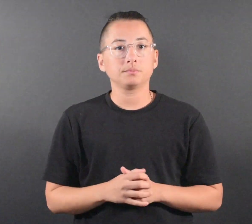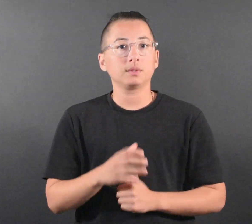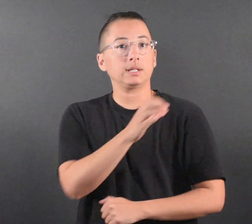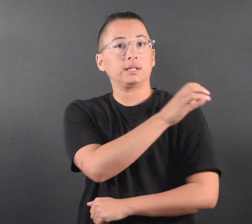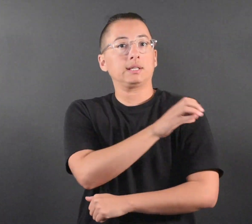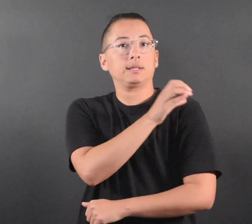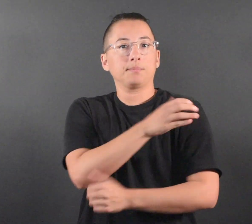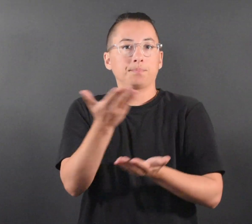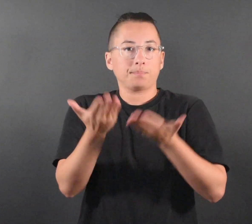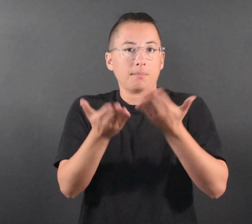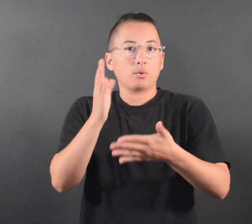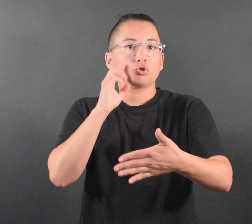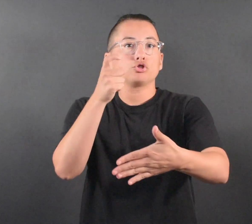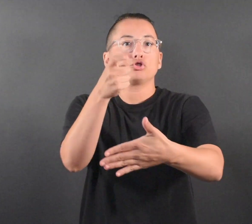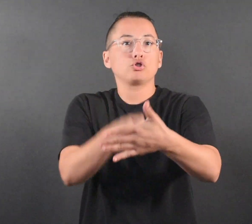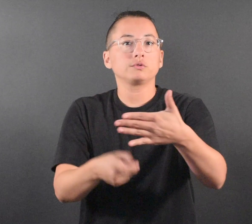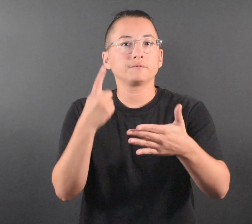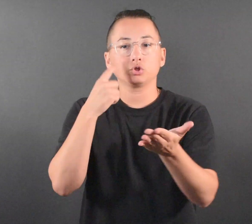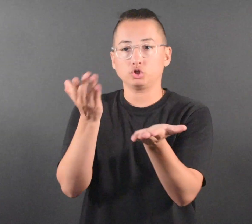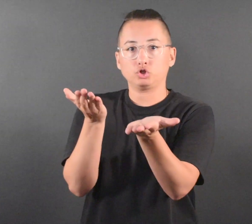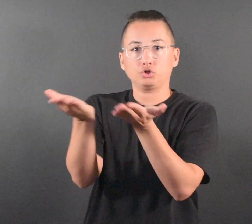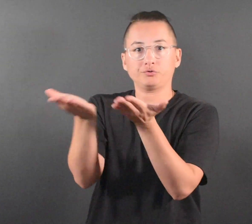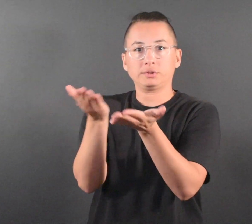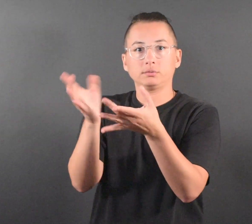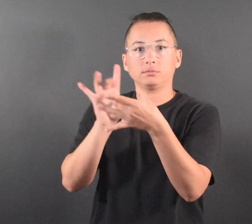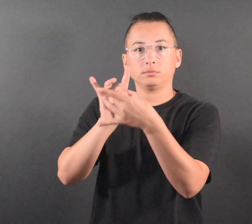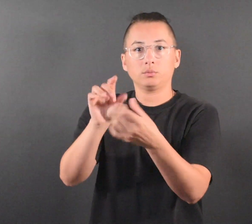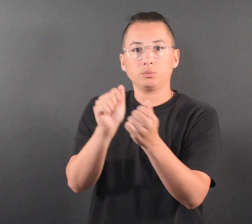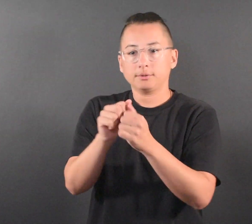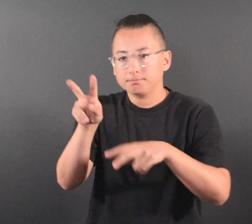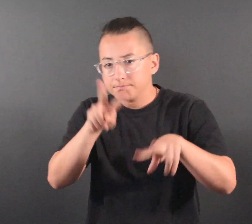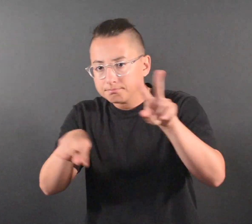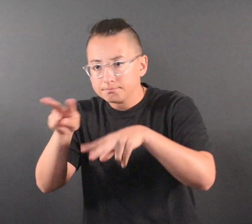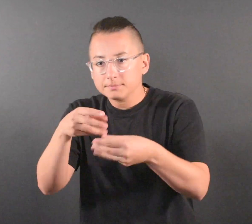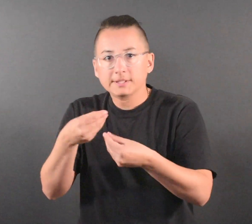For example, a clinic may charge for services associated with administering a treatment.